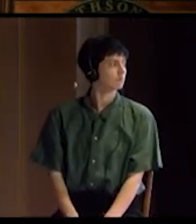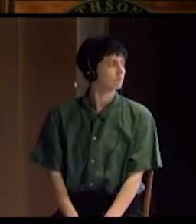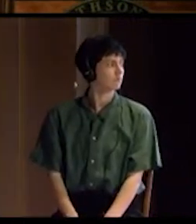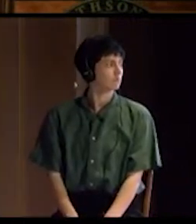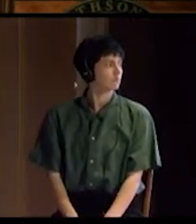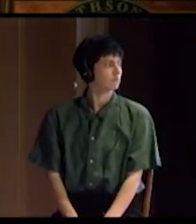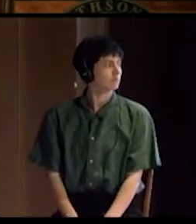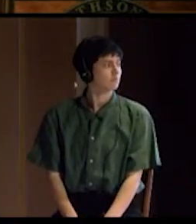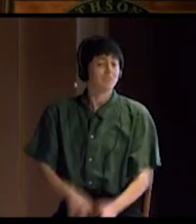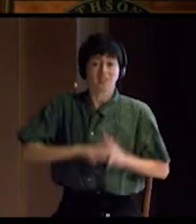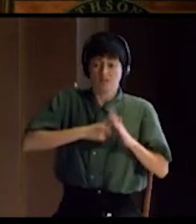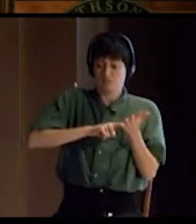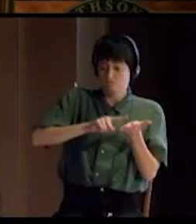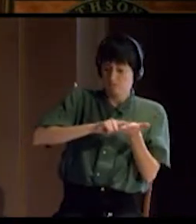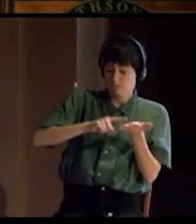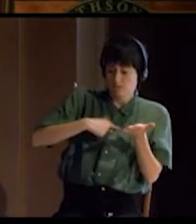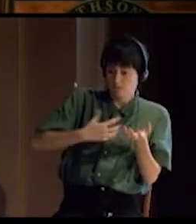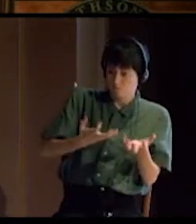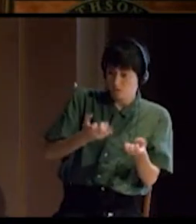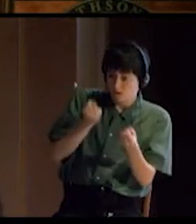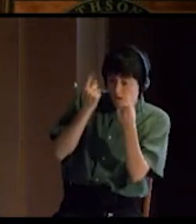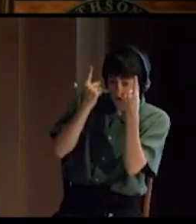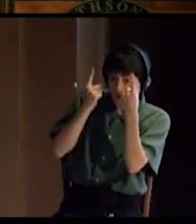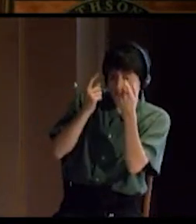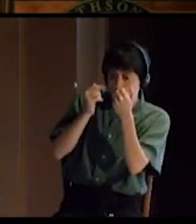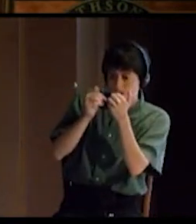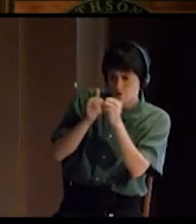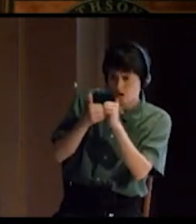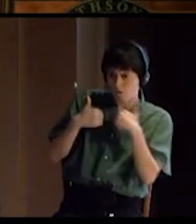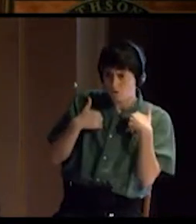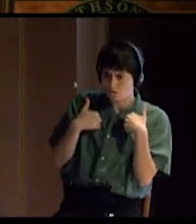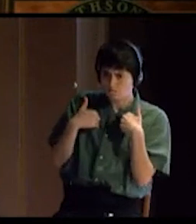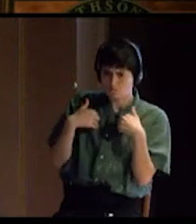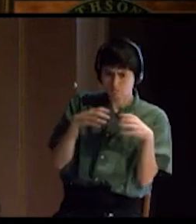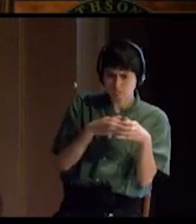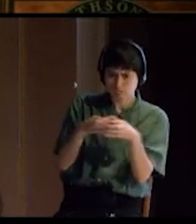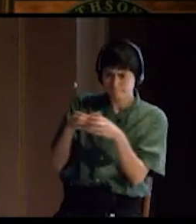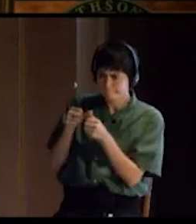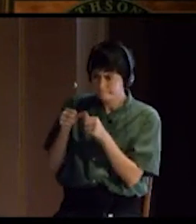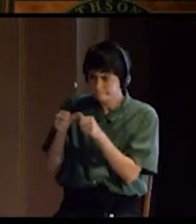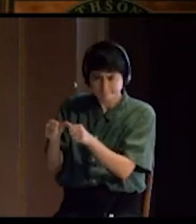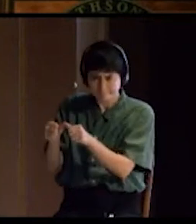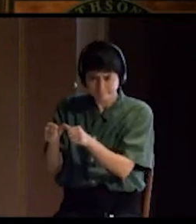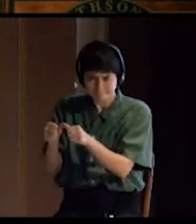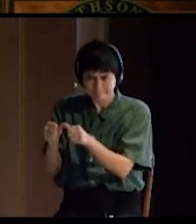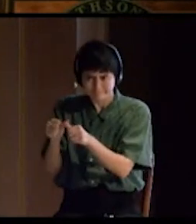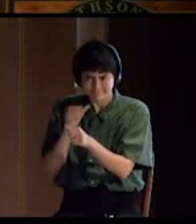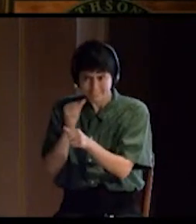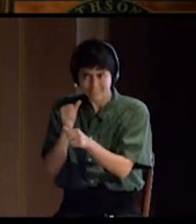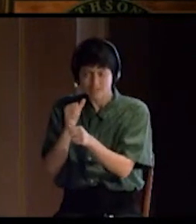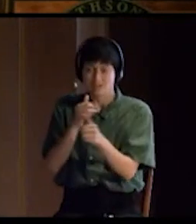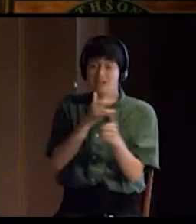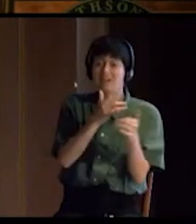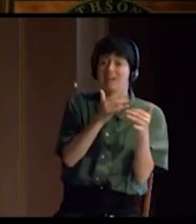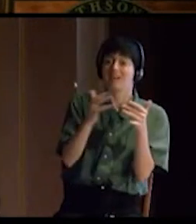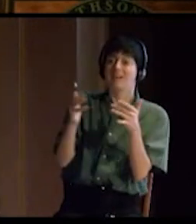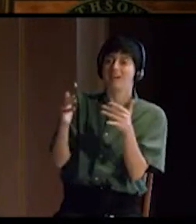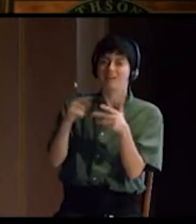So I kind of connected them through that. I was really interested in different evolutionary questions. So for the shark, I was interested in,